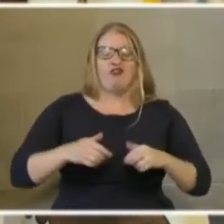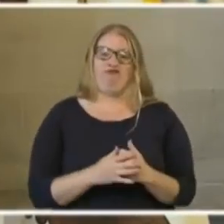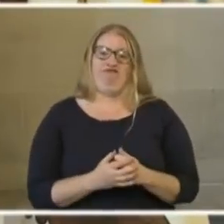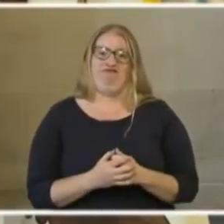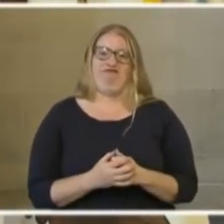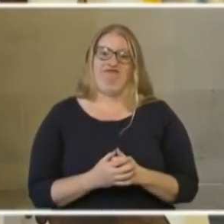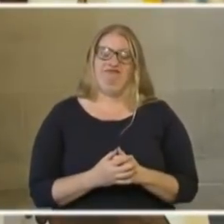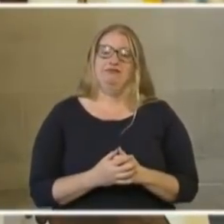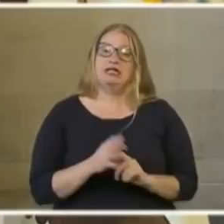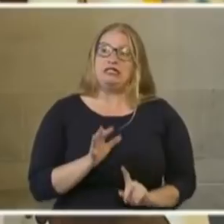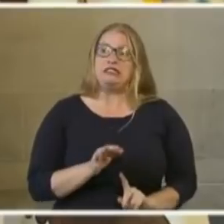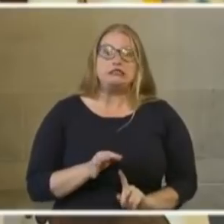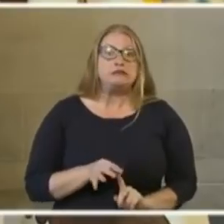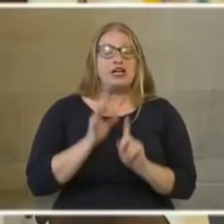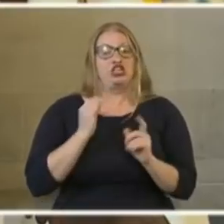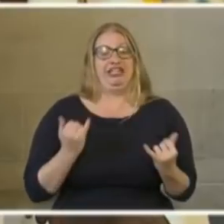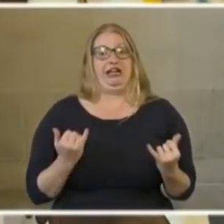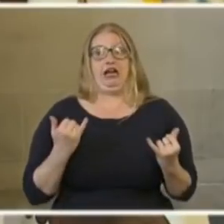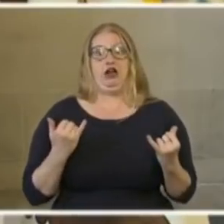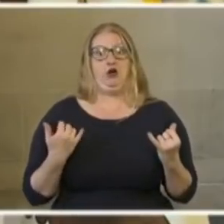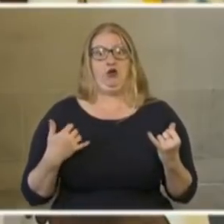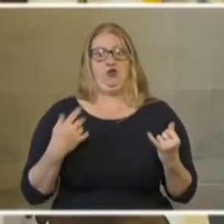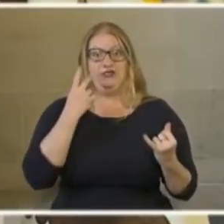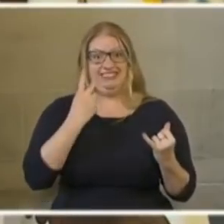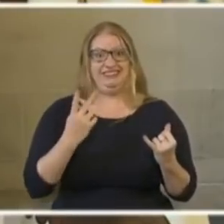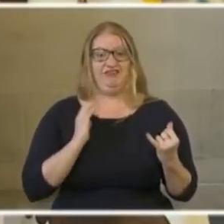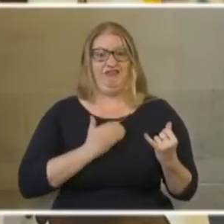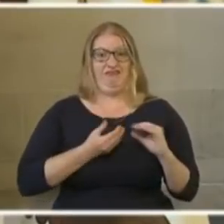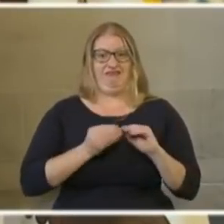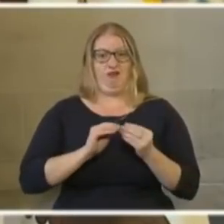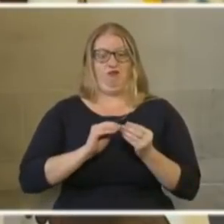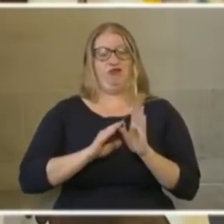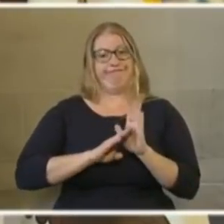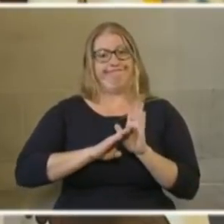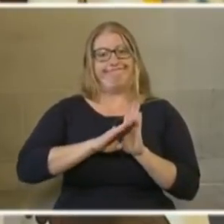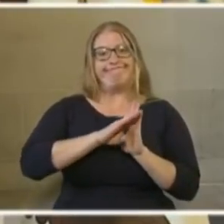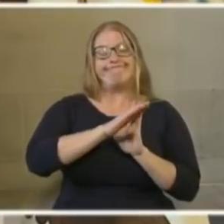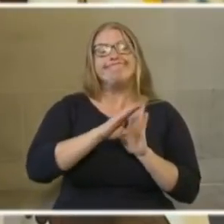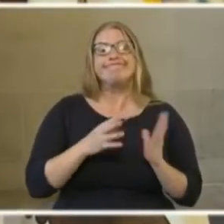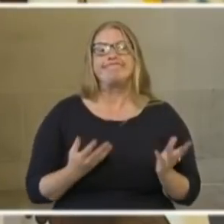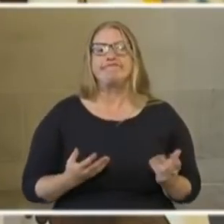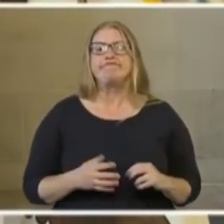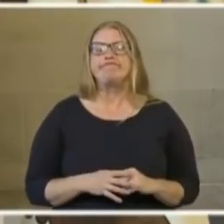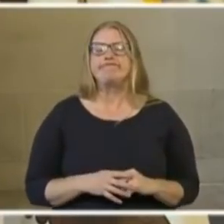EVERYTHING WE CAN TO STAY APART FROM ONE ANOTHER DURING THIS